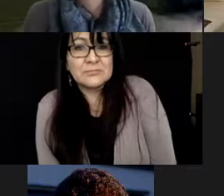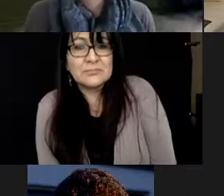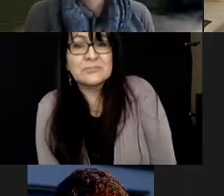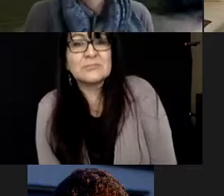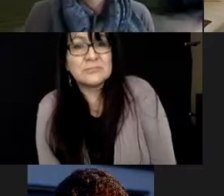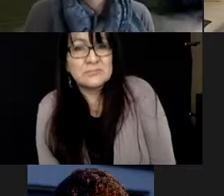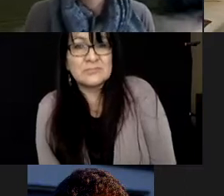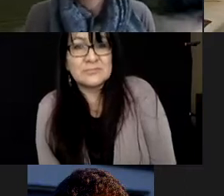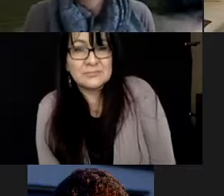both white and black